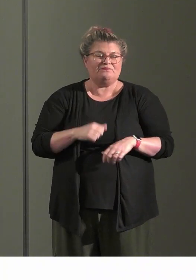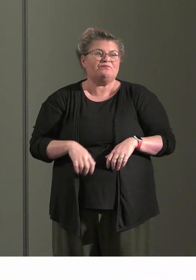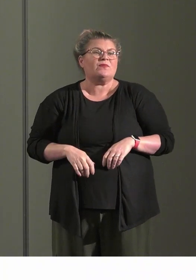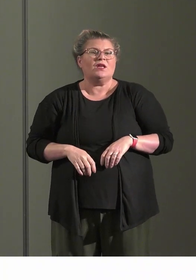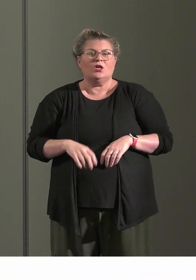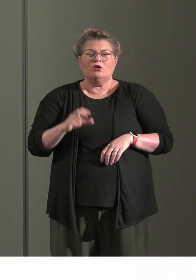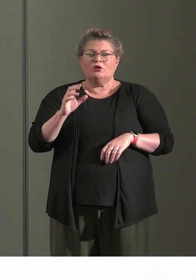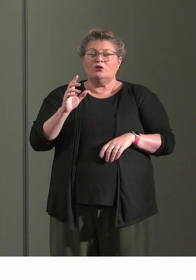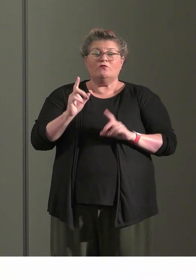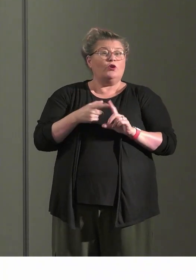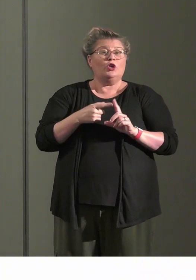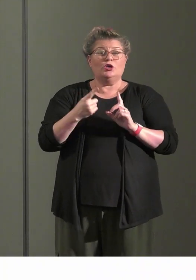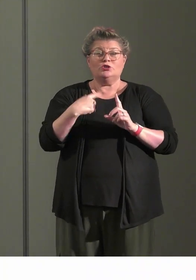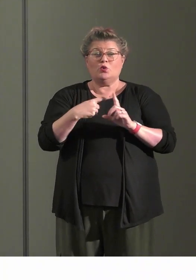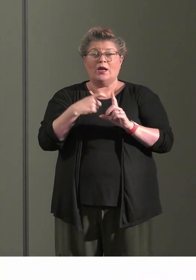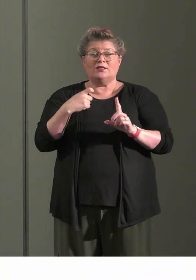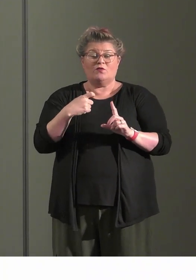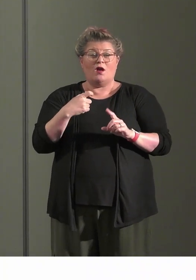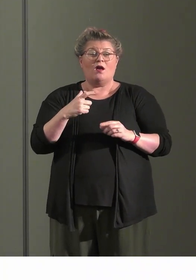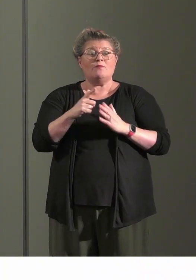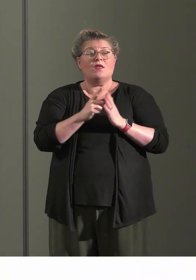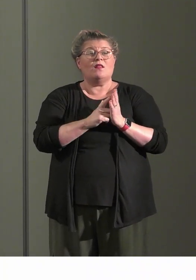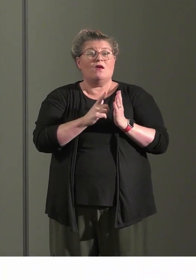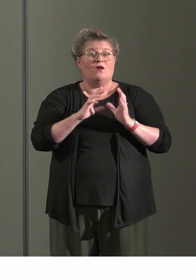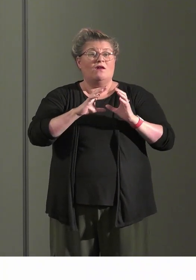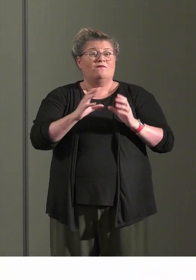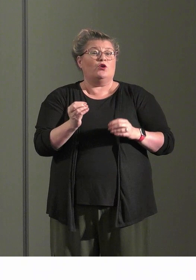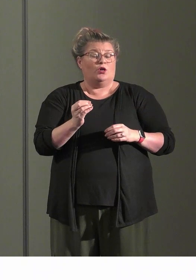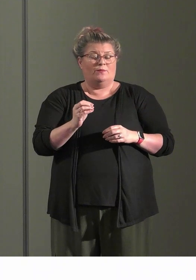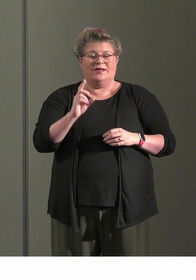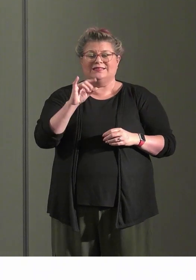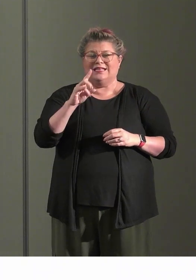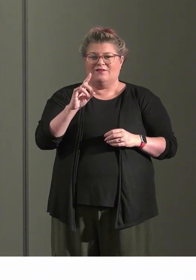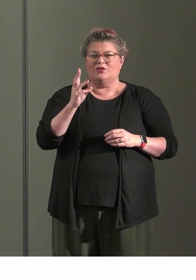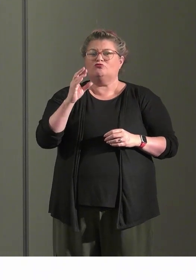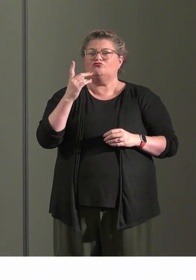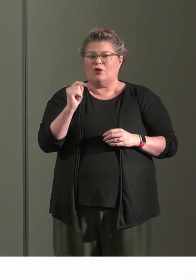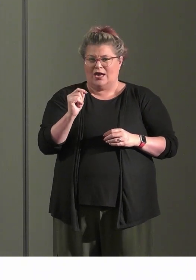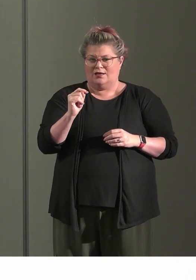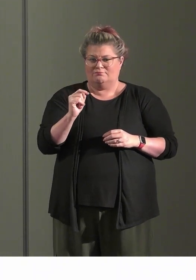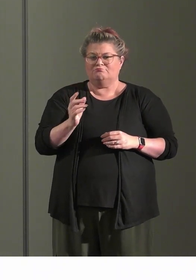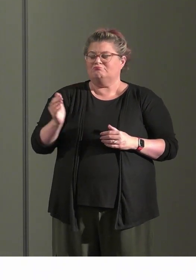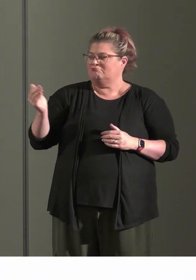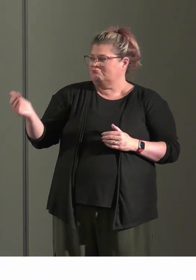us from the law firm of Davis Wright Tremaine LLP is Brandon Johnson. Just want to correct, he is on